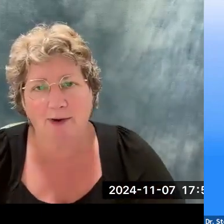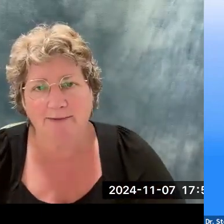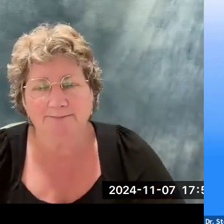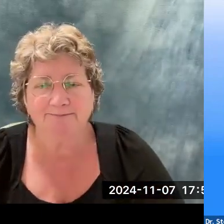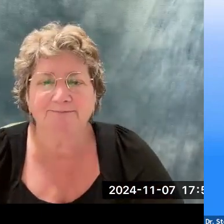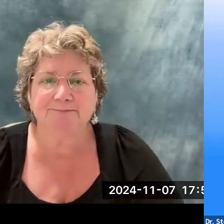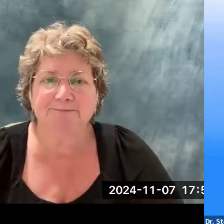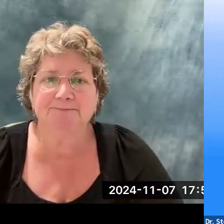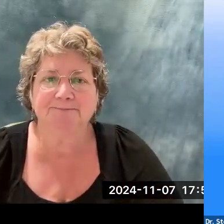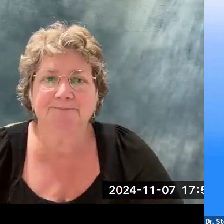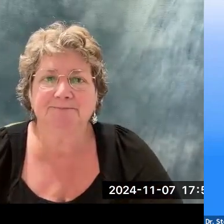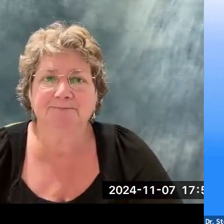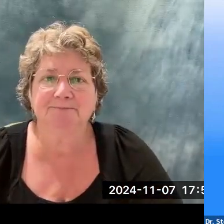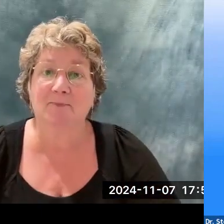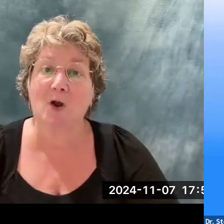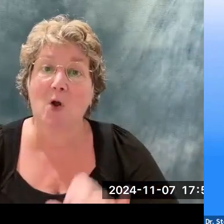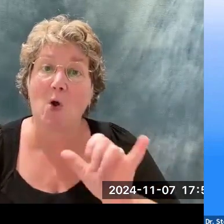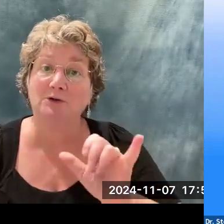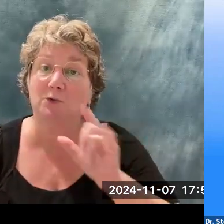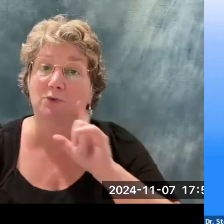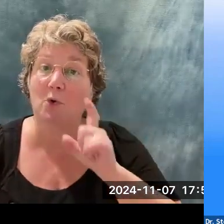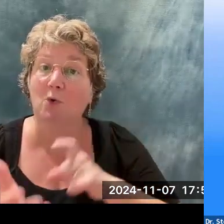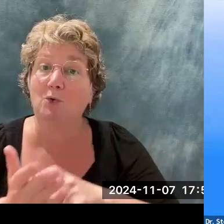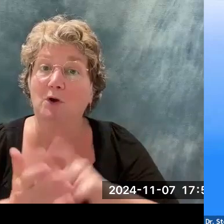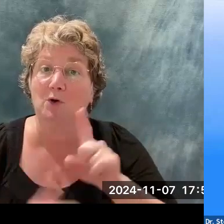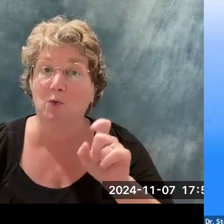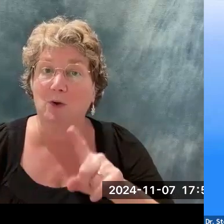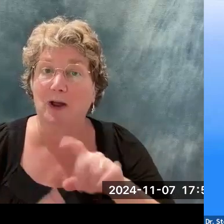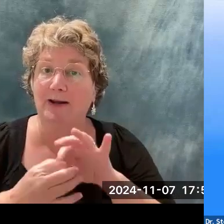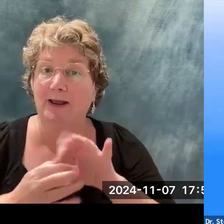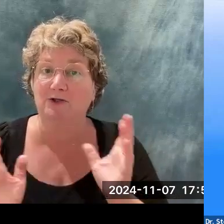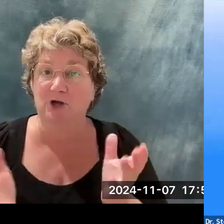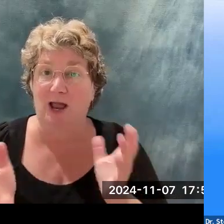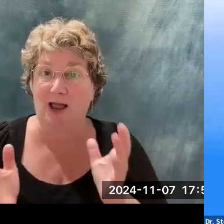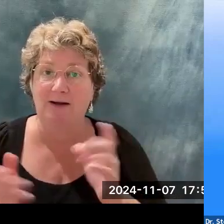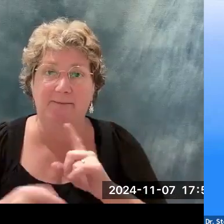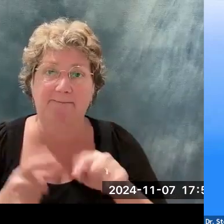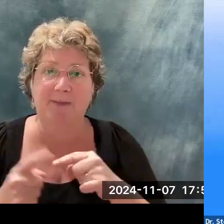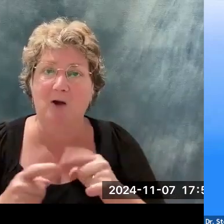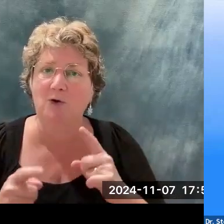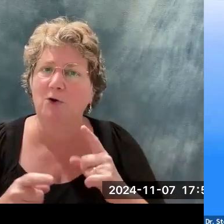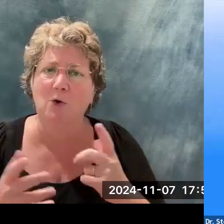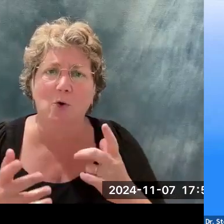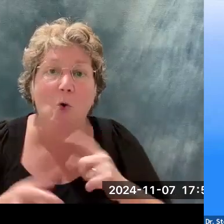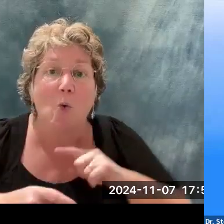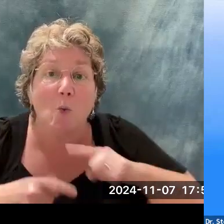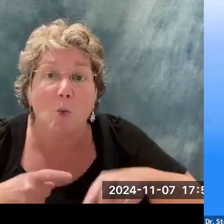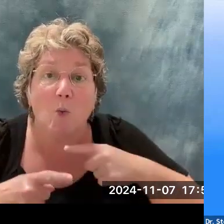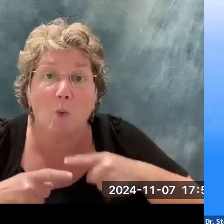in the chat about when you sort of begin, when the behavior starts to differ from regular